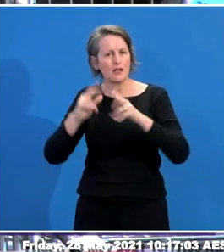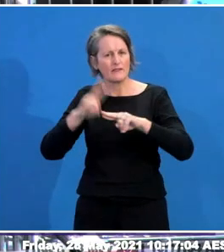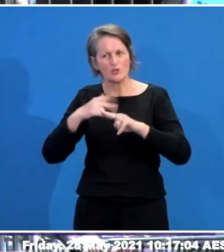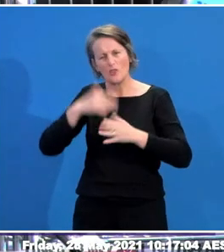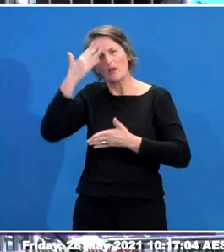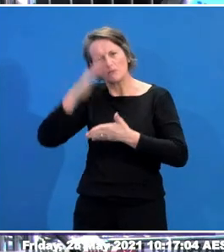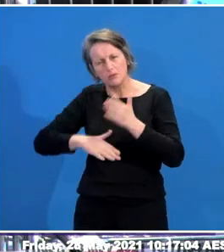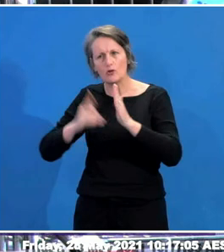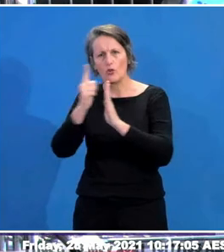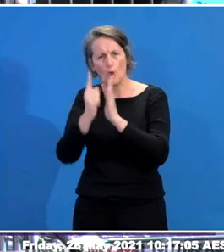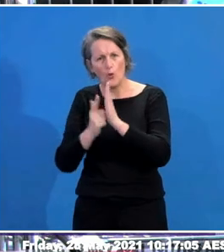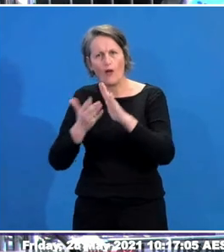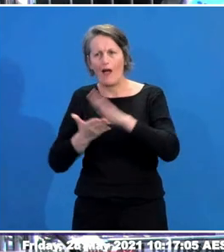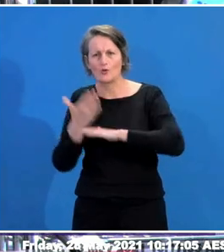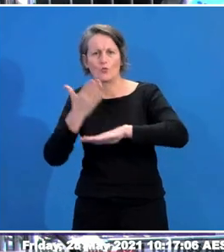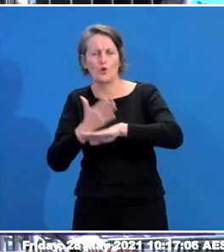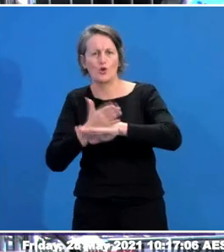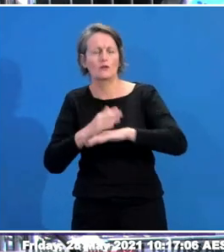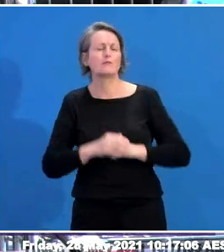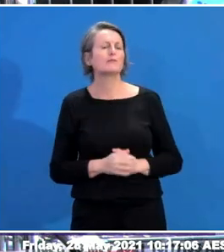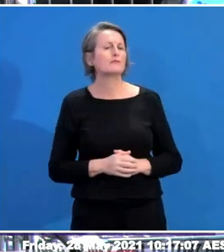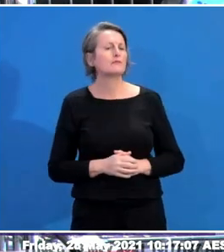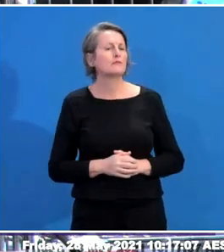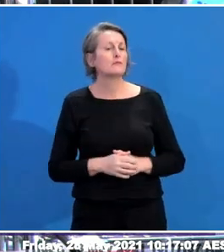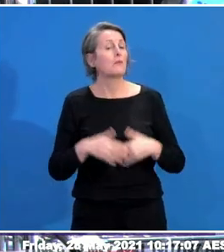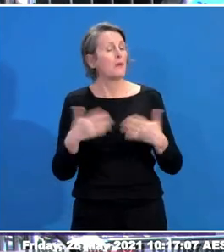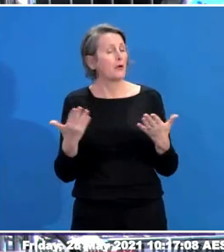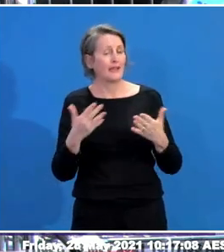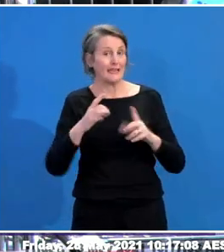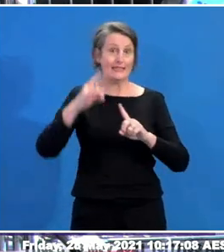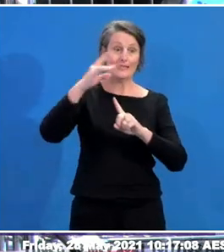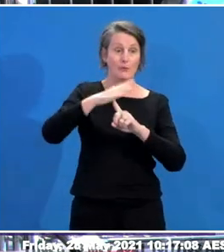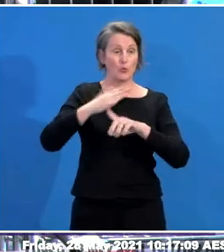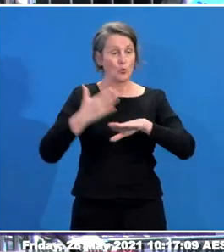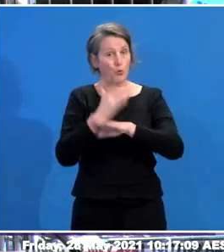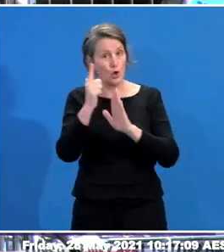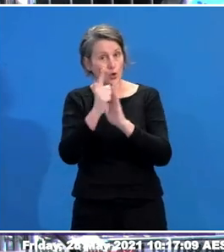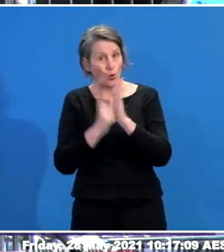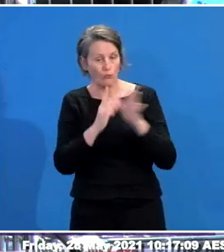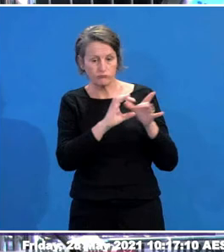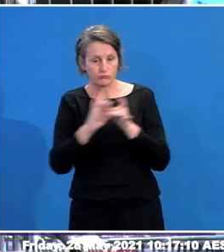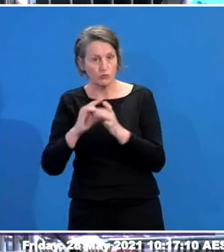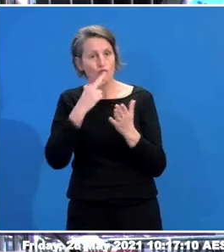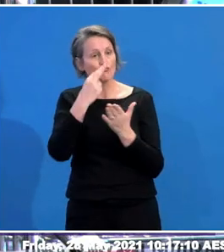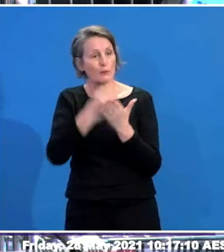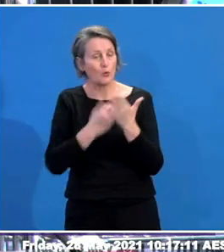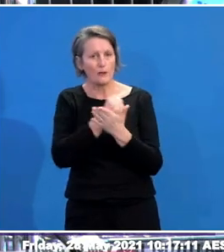What were the significant industrial relations matters arising in relation to Report eight which you know to be about the